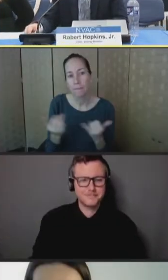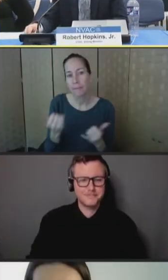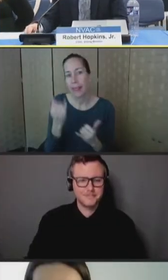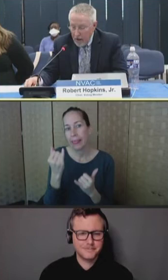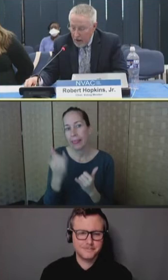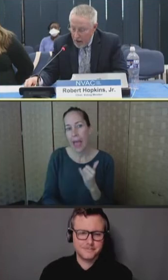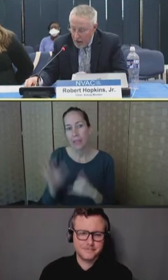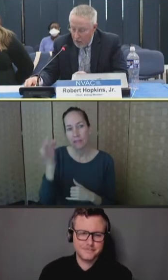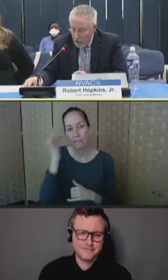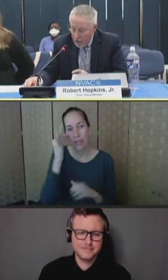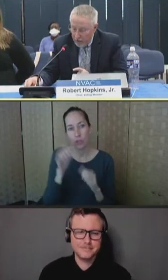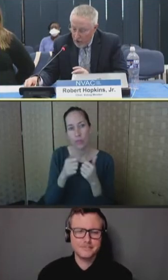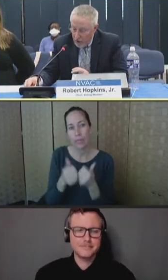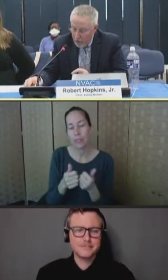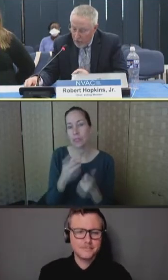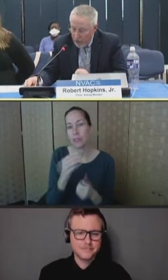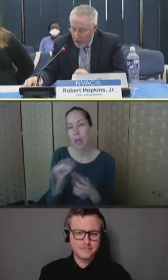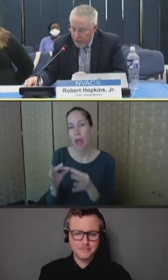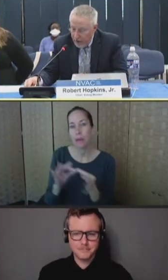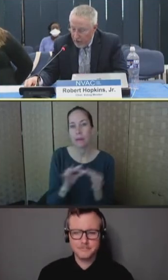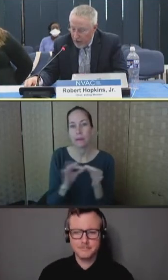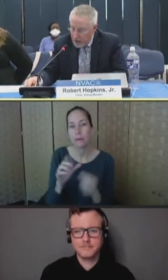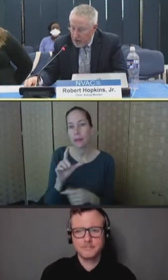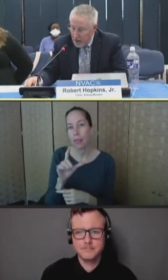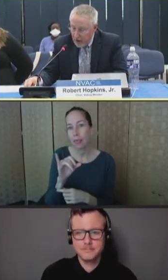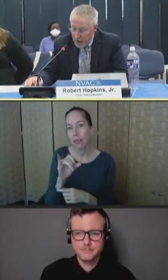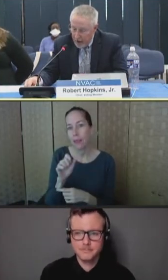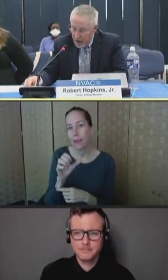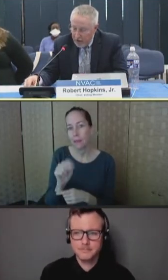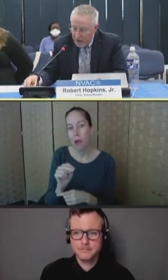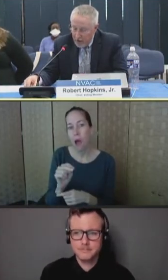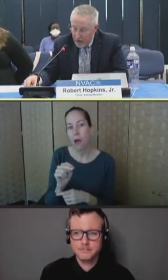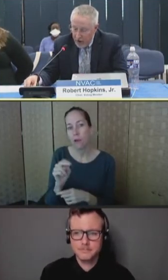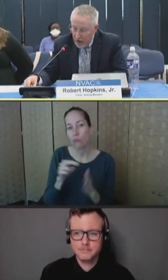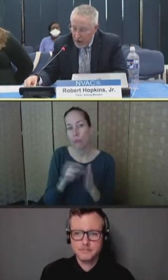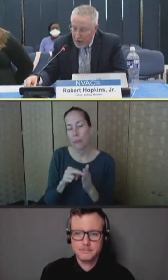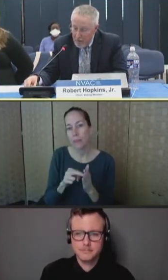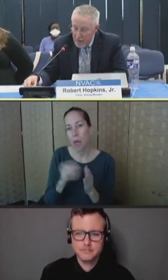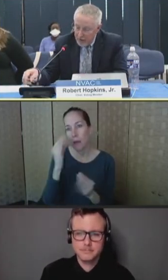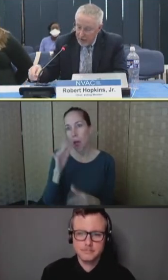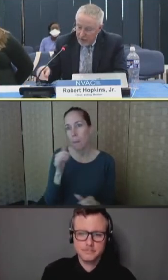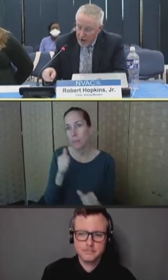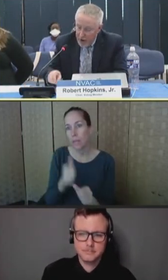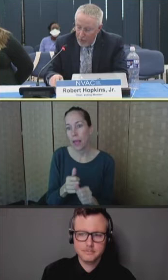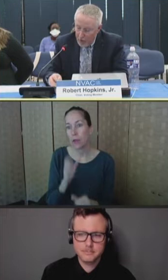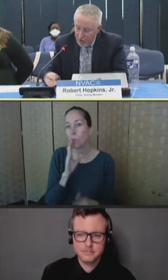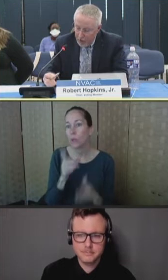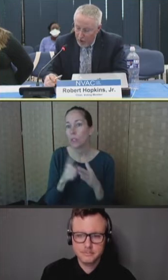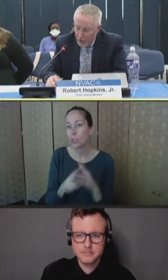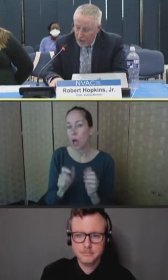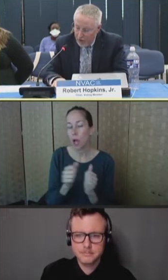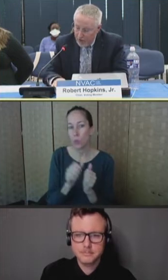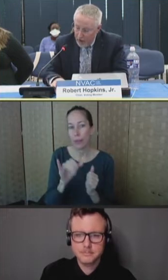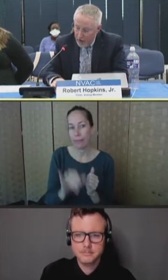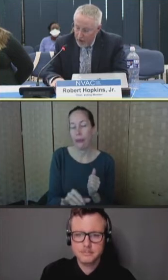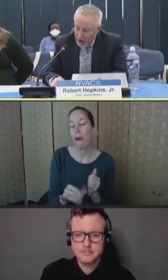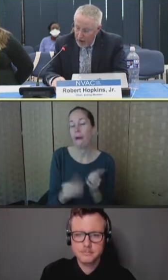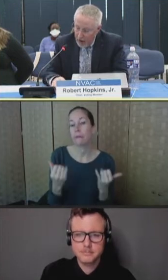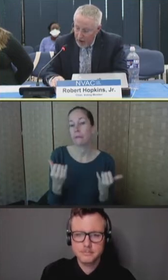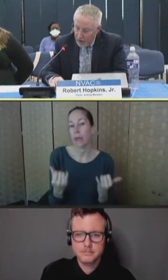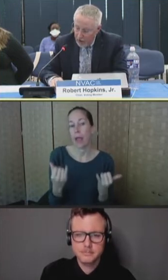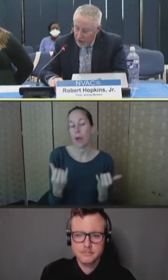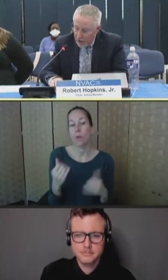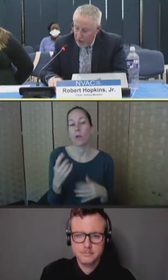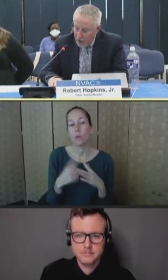We're going to start with our federal agency updates at this time and we'll start with AHRQ